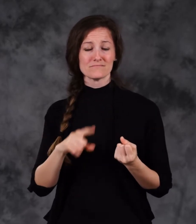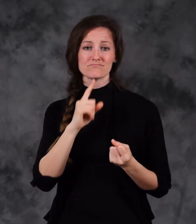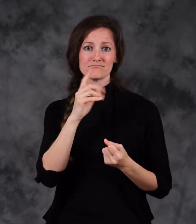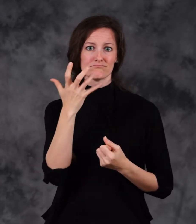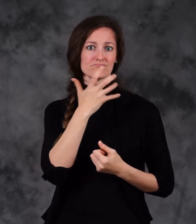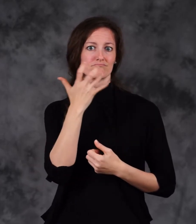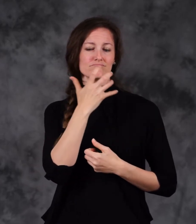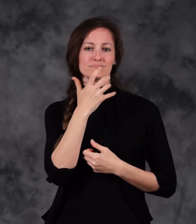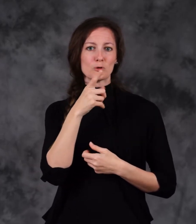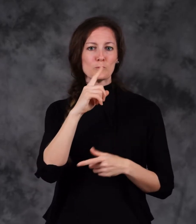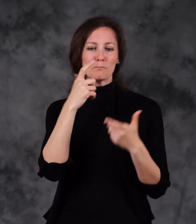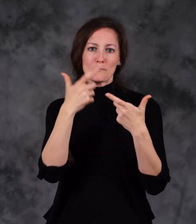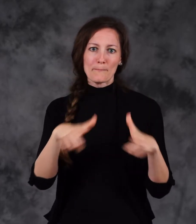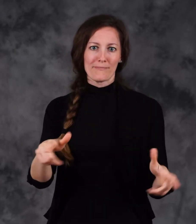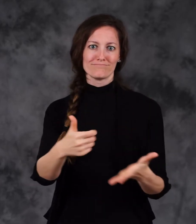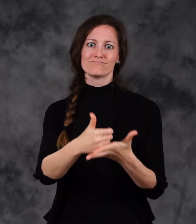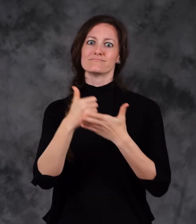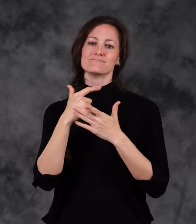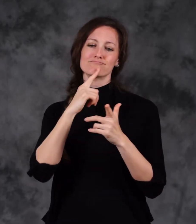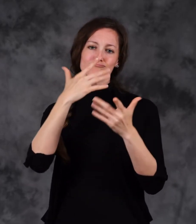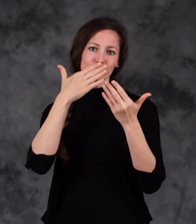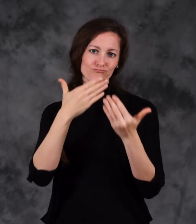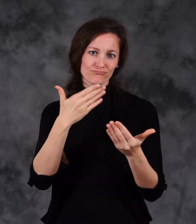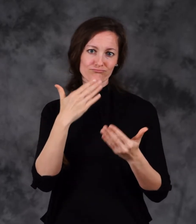You were a big help!